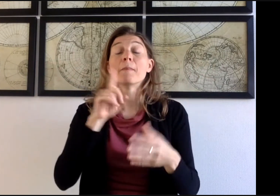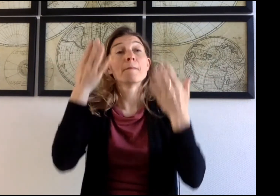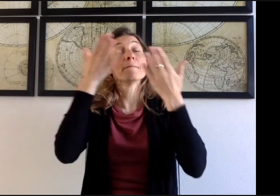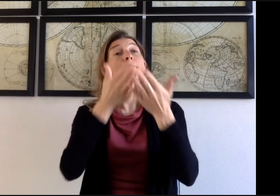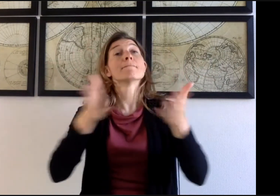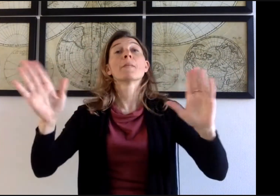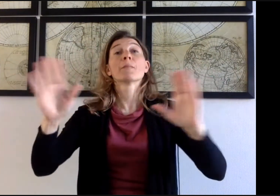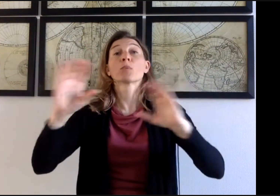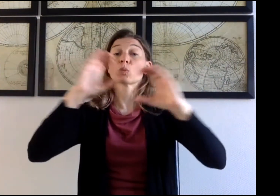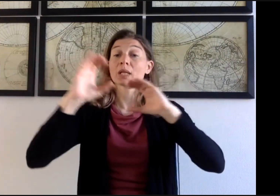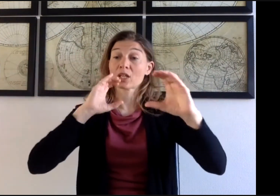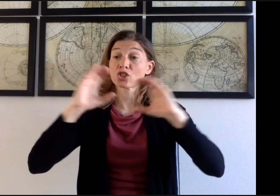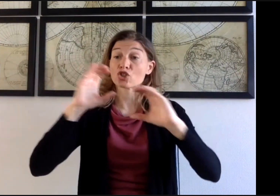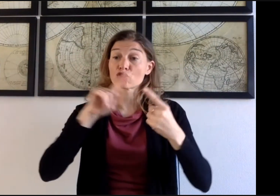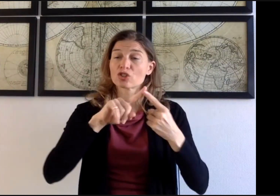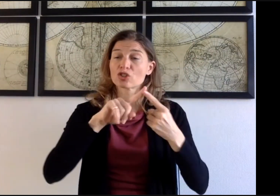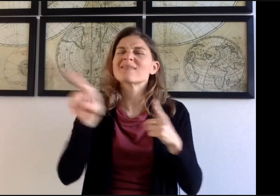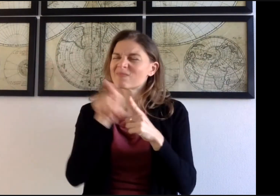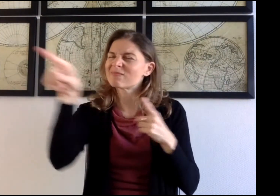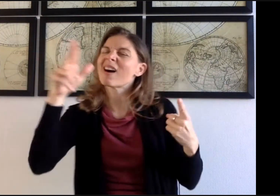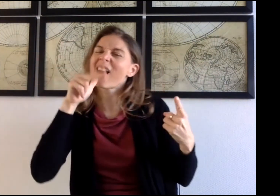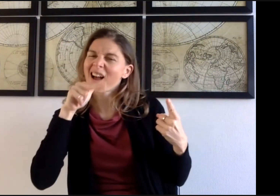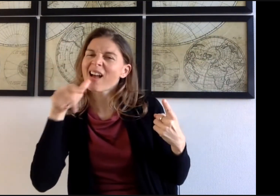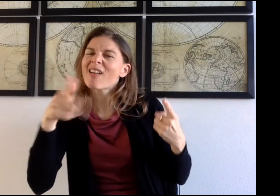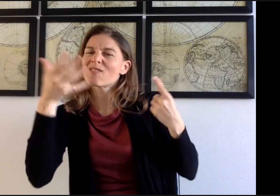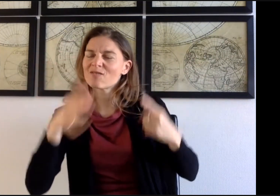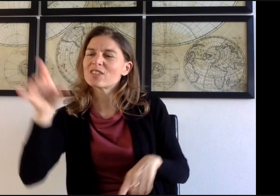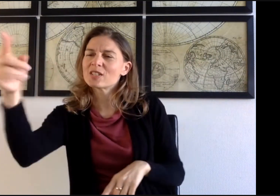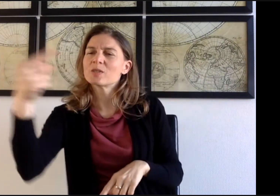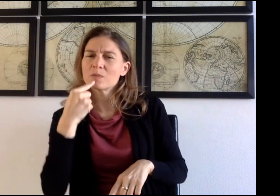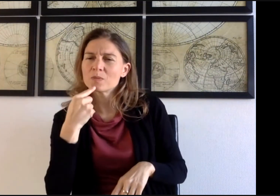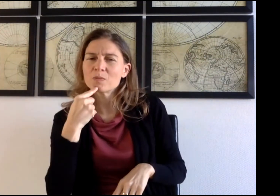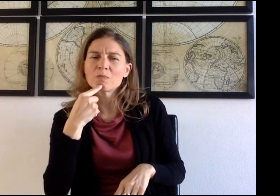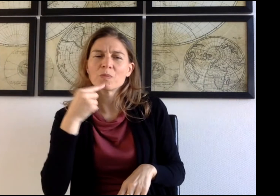As Catherine said we keep posting our member's activities in our website